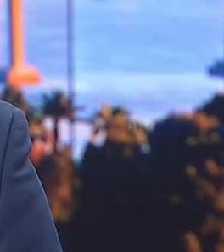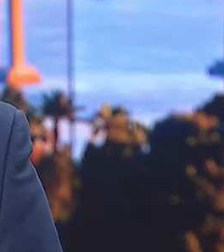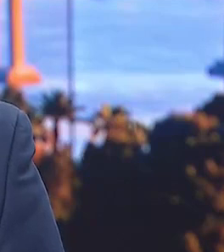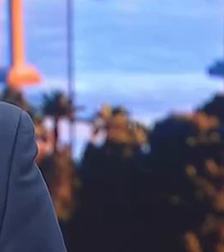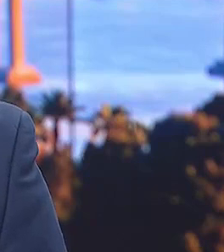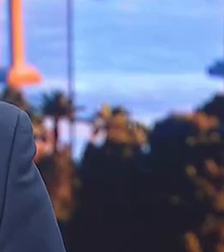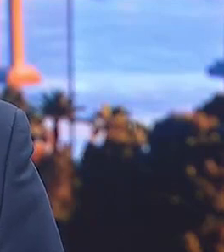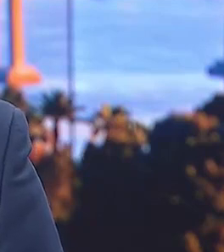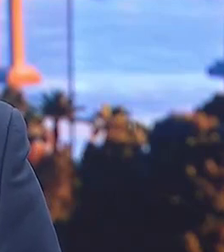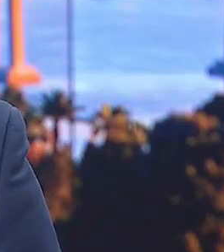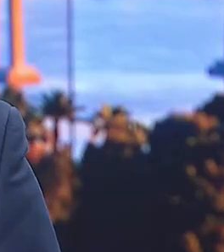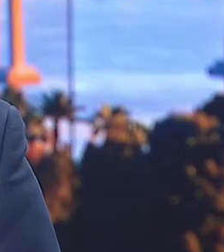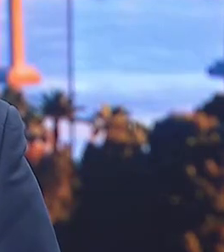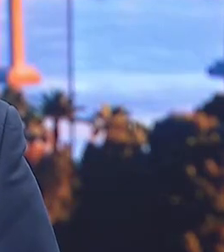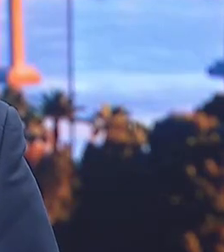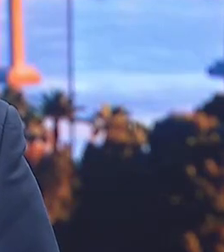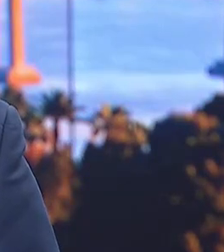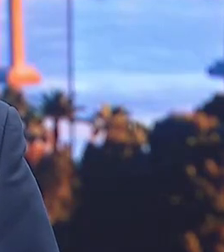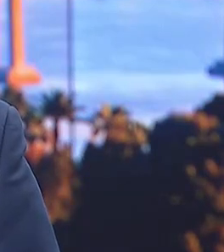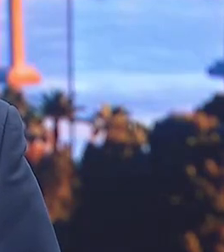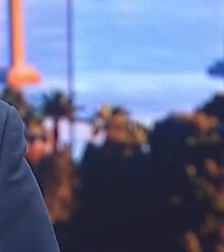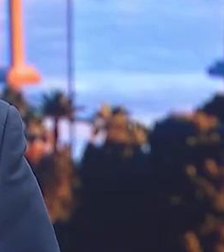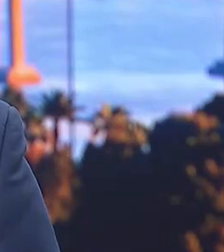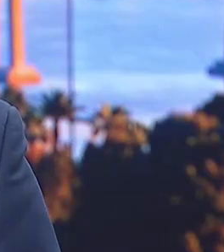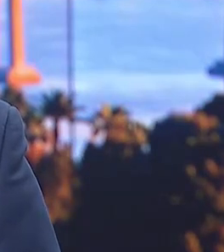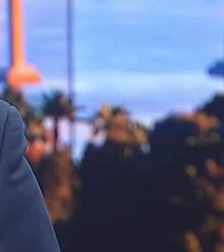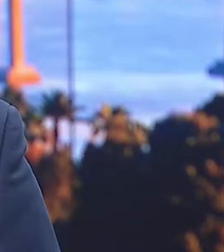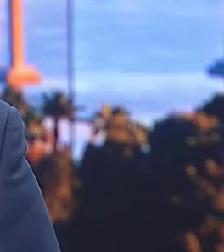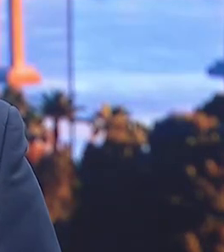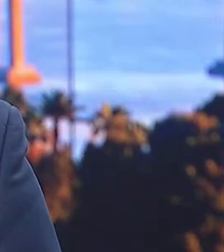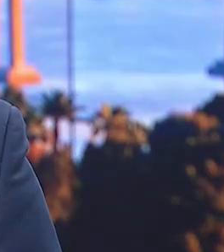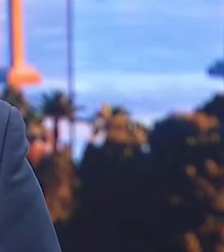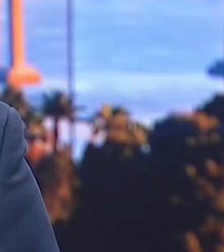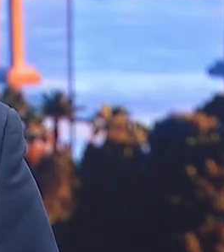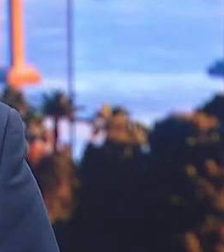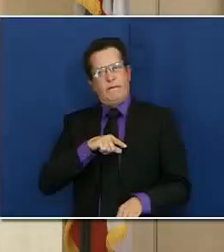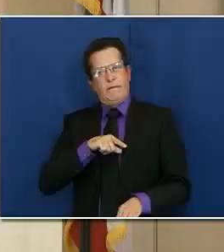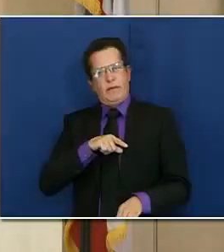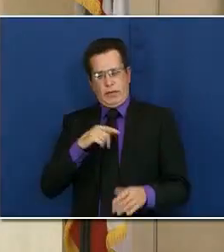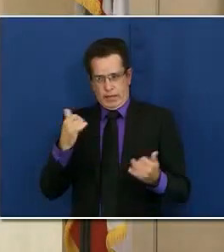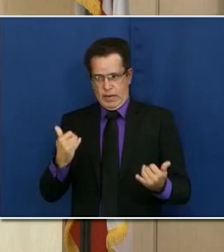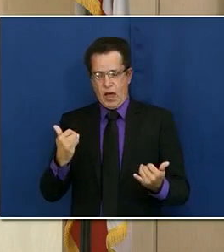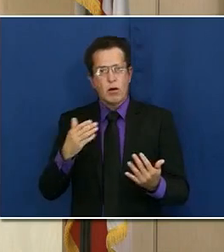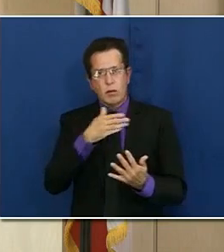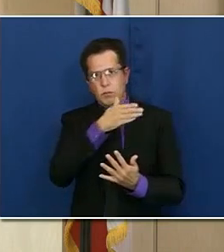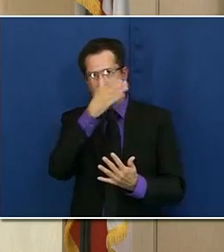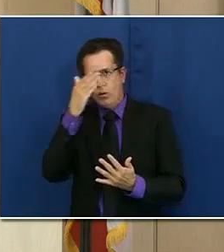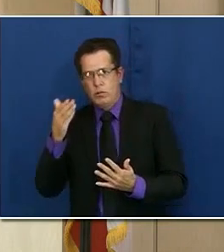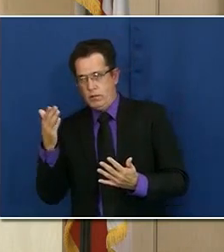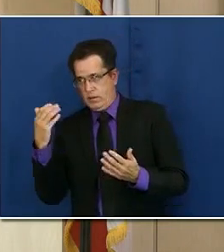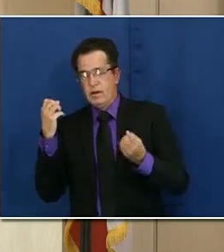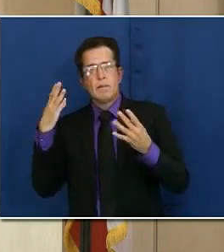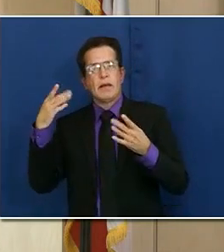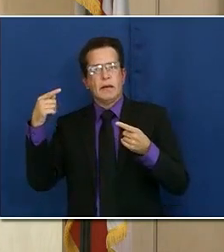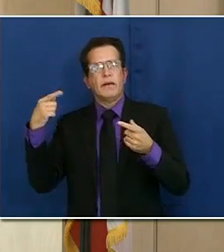CORONAVIRUS COUNTY SUPERVISORS ALSO HAD A WARNING THAT CASES ARE LIKELY TO BE ON THE RISE BECAUSE OF THANKSGIVING GATHERINGS AND THEY URGE